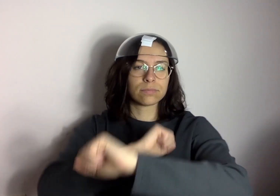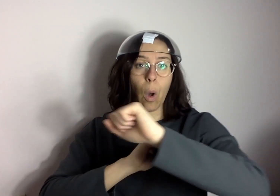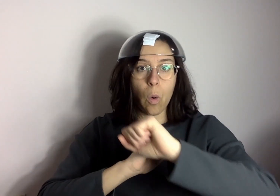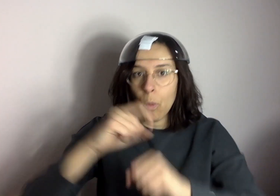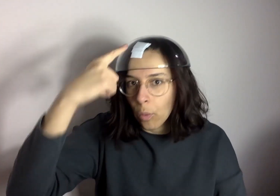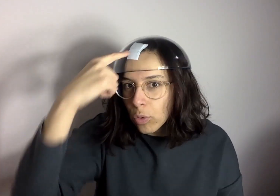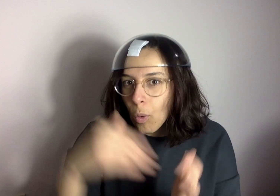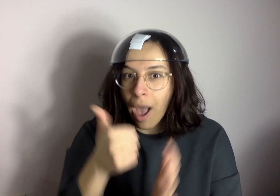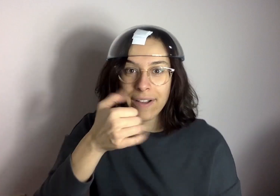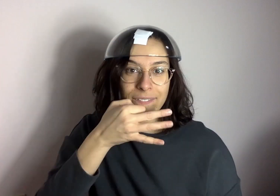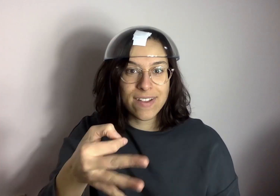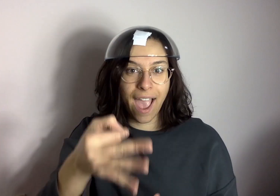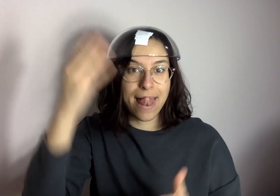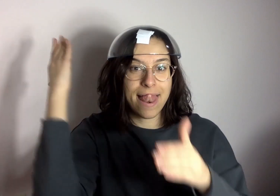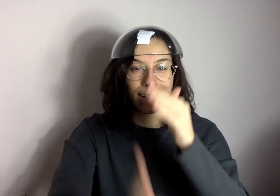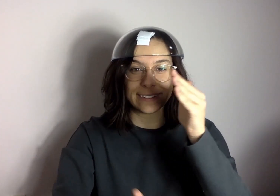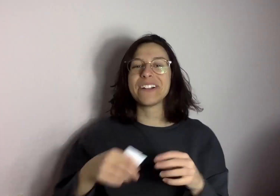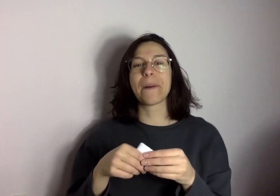Oh..one question left. The last one.